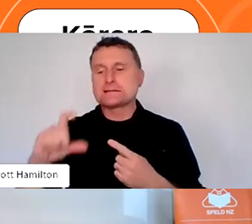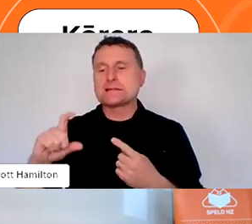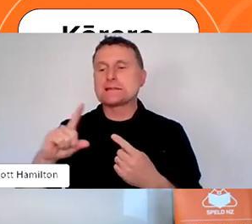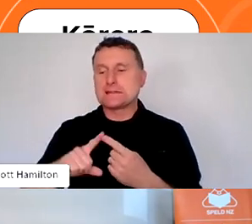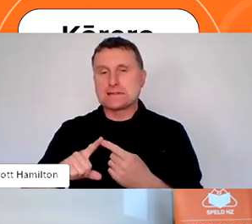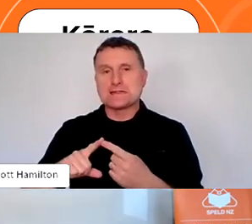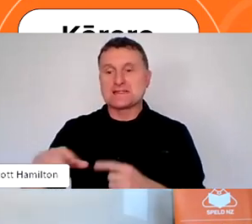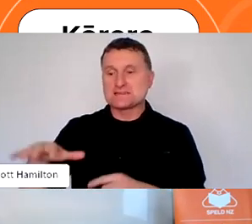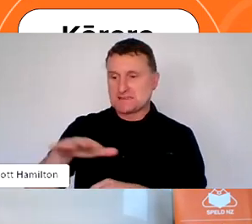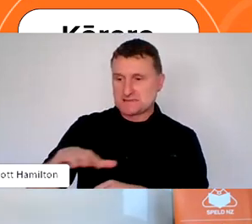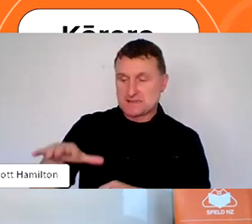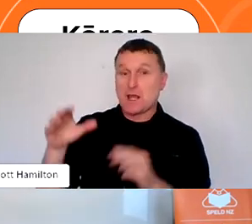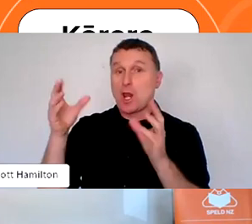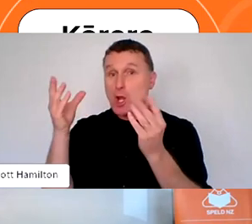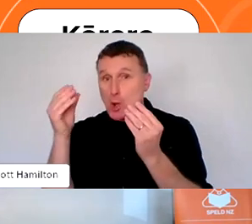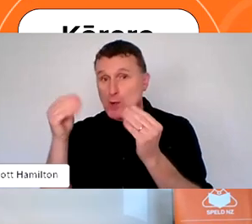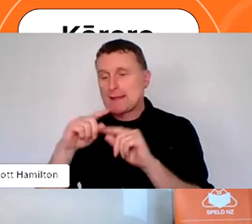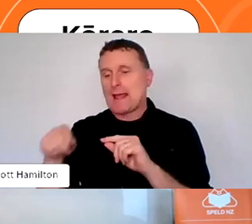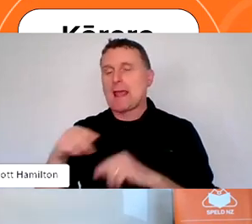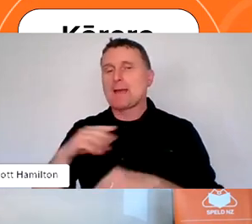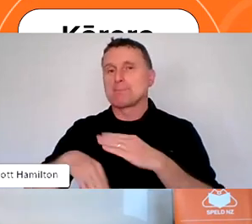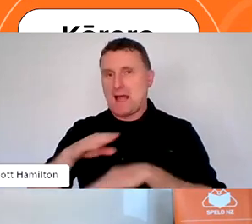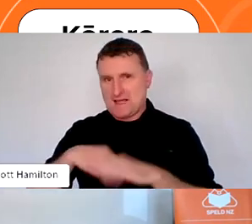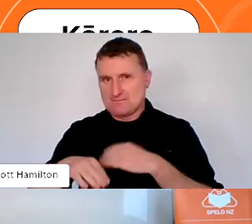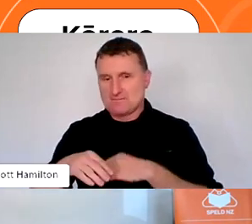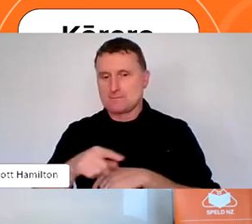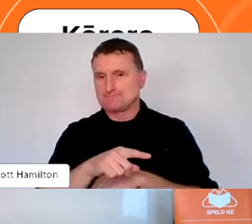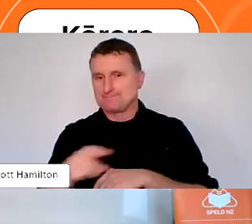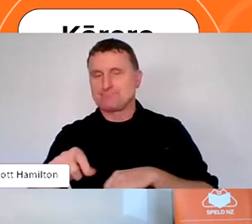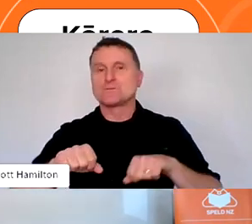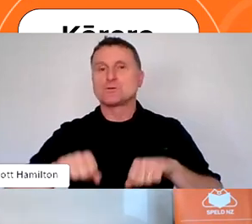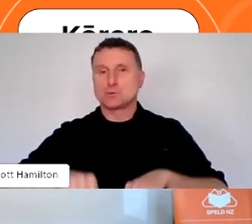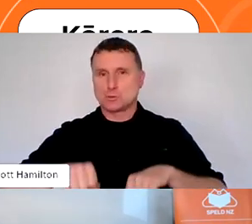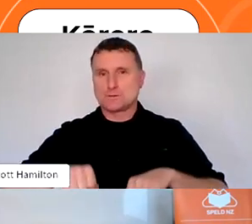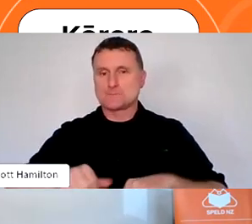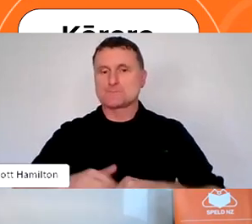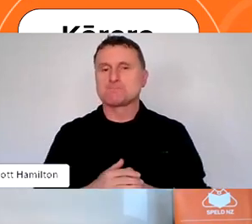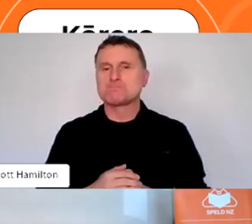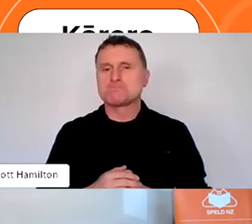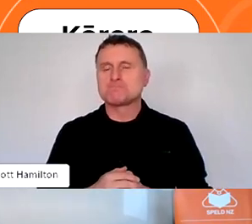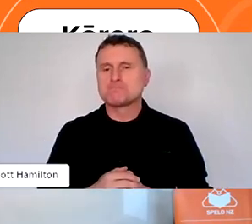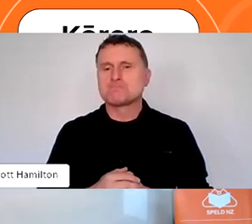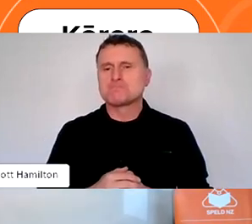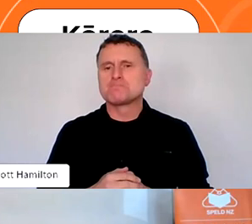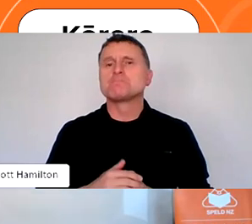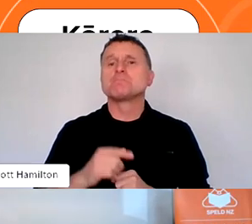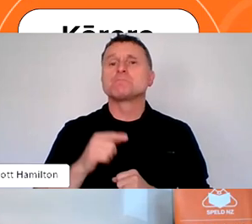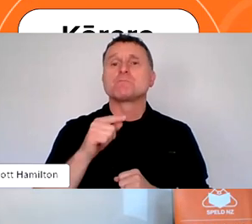behaviour of the students, they can be passed on to the school